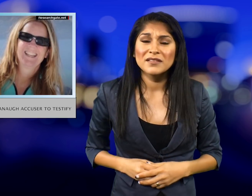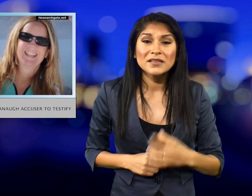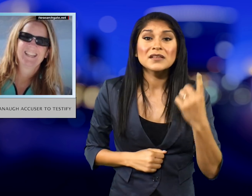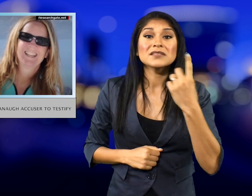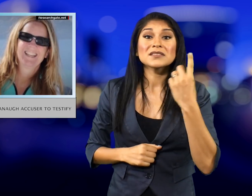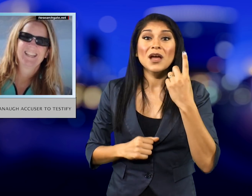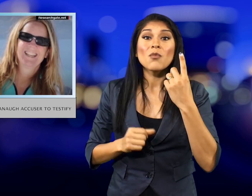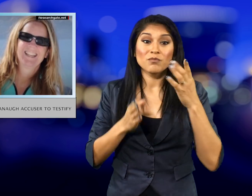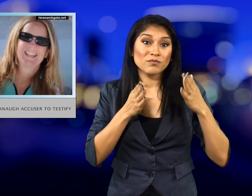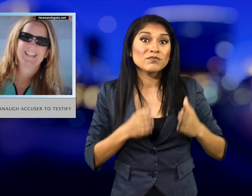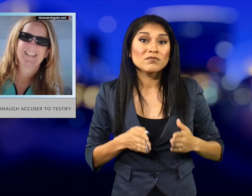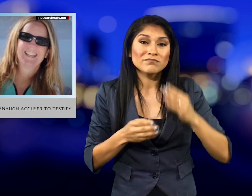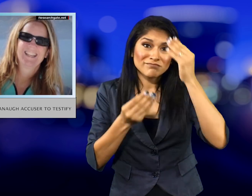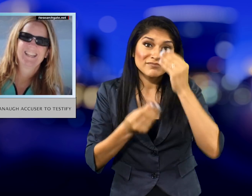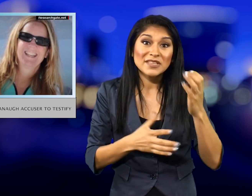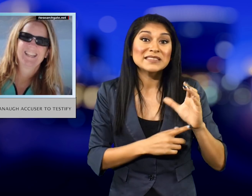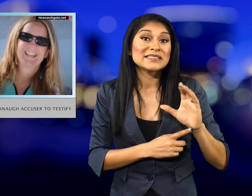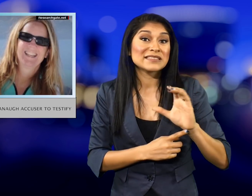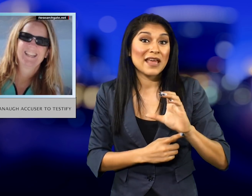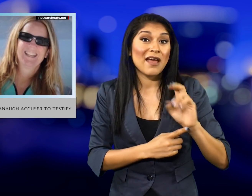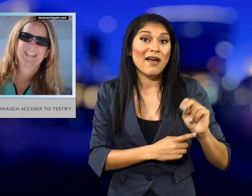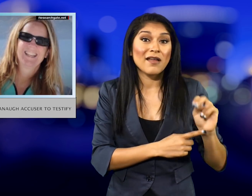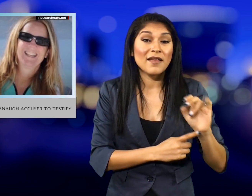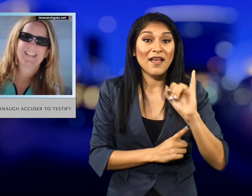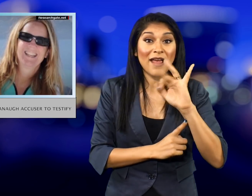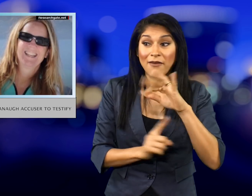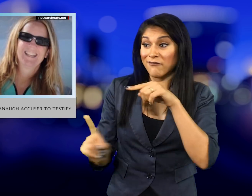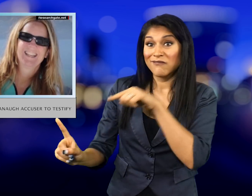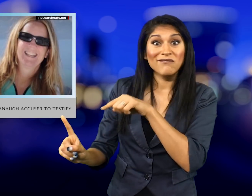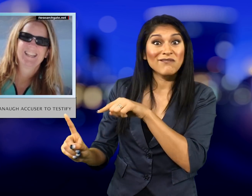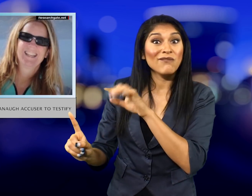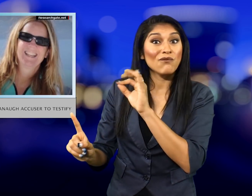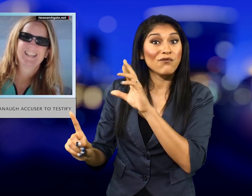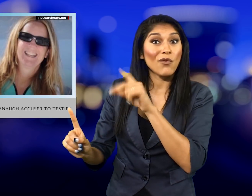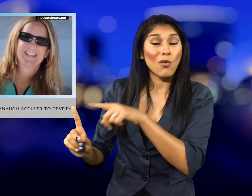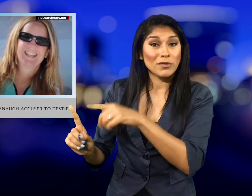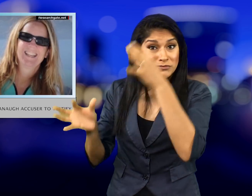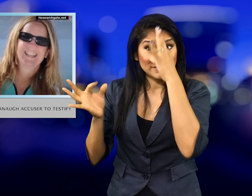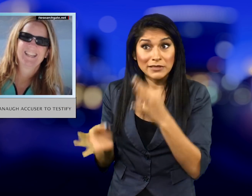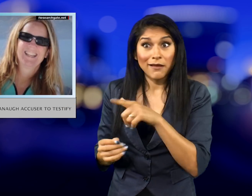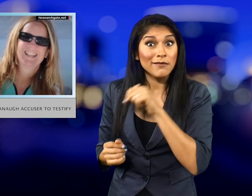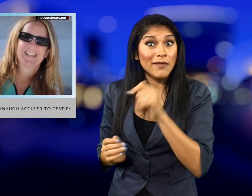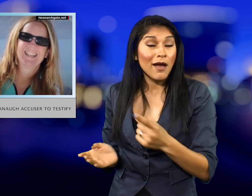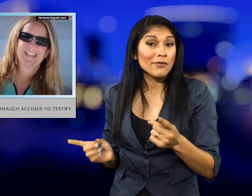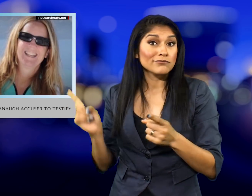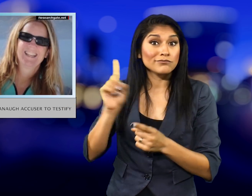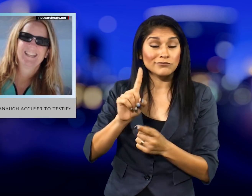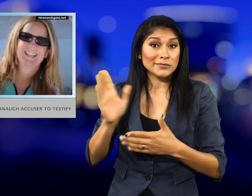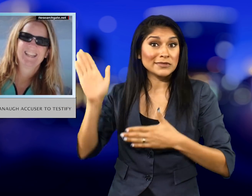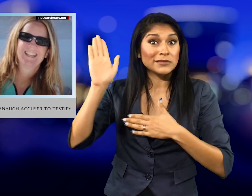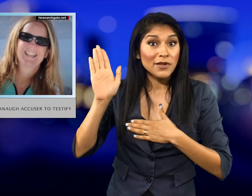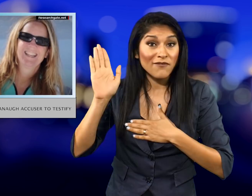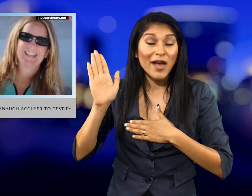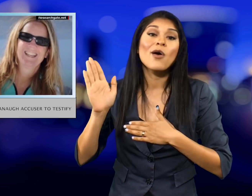a hearing that has only two witnesses is not a fair or good faith investigation. The rush to a hearing is unnecessary and contrary to the committee's discovering the truth."